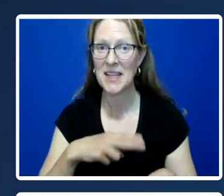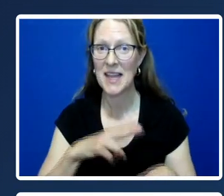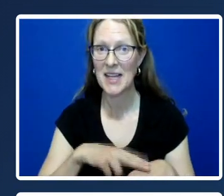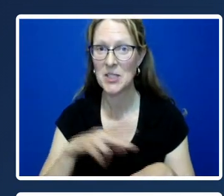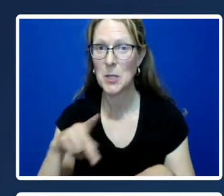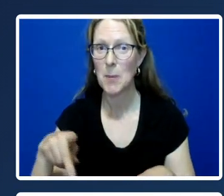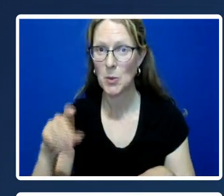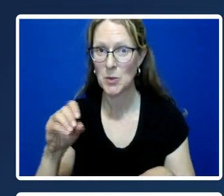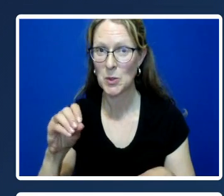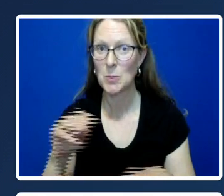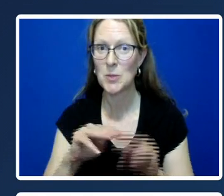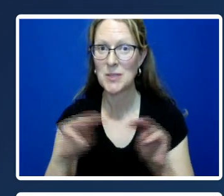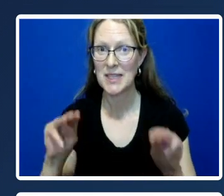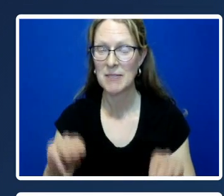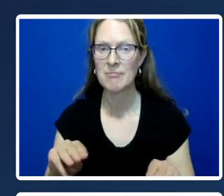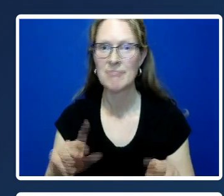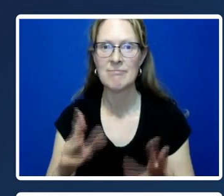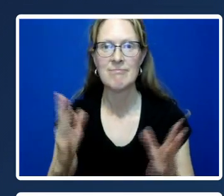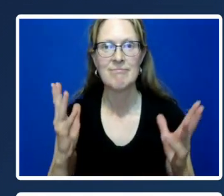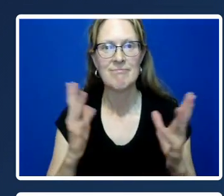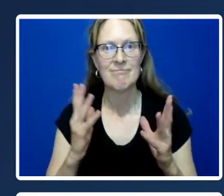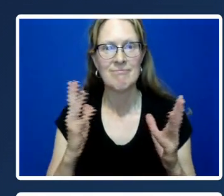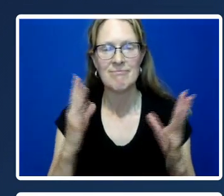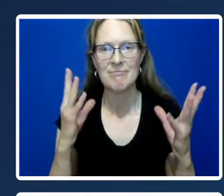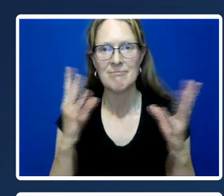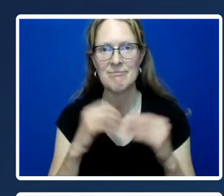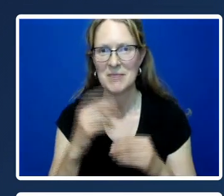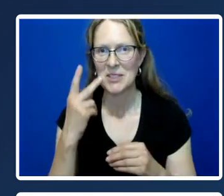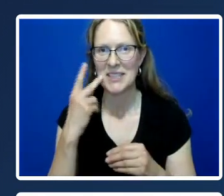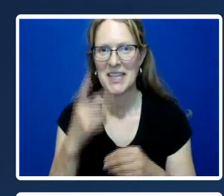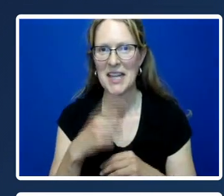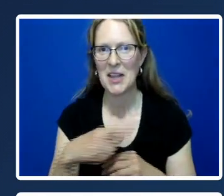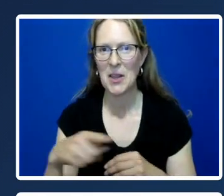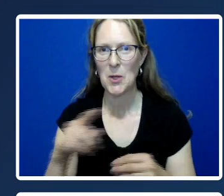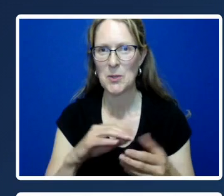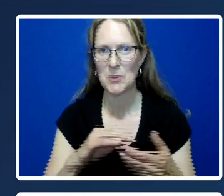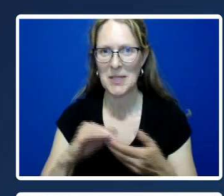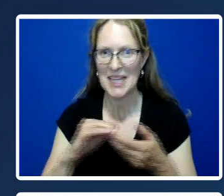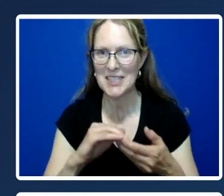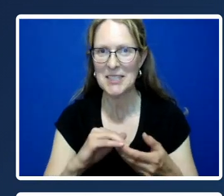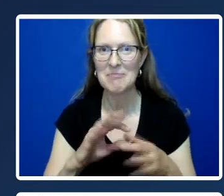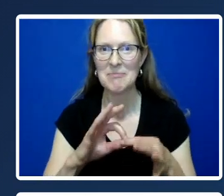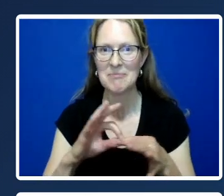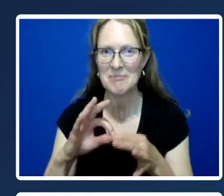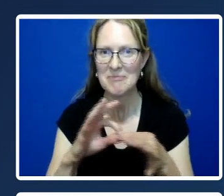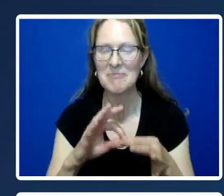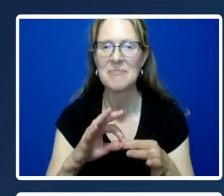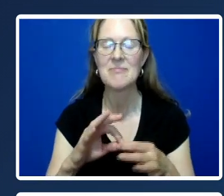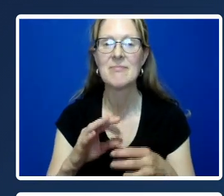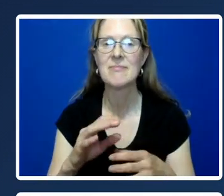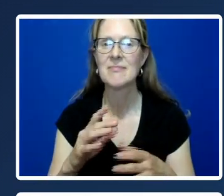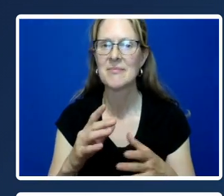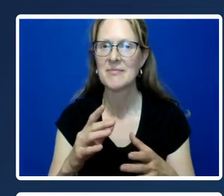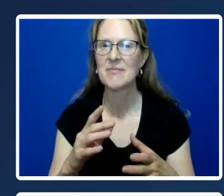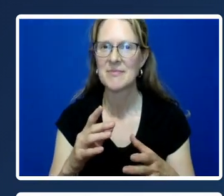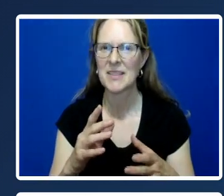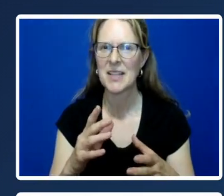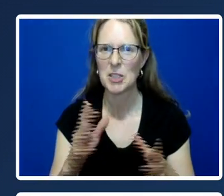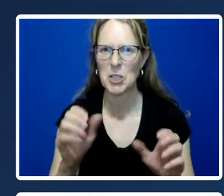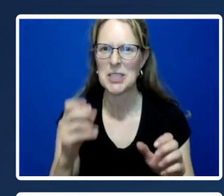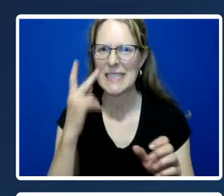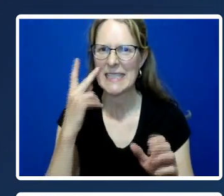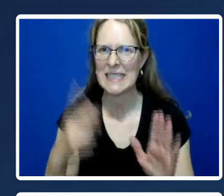see those relationships and those partnerships exemplified and embodied. And especially the